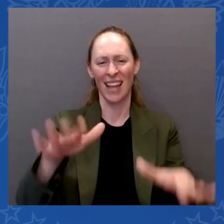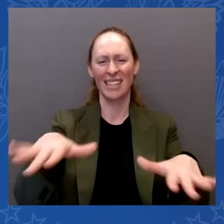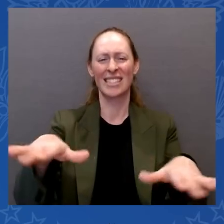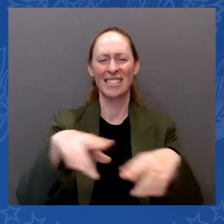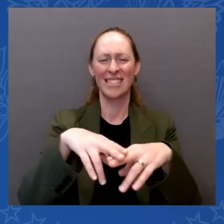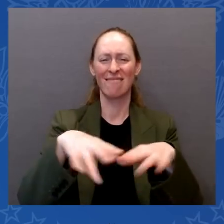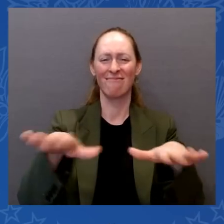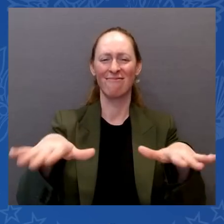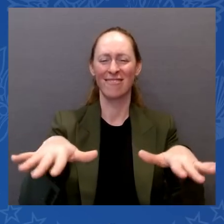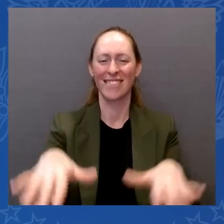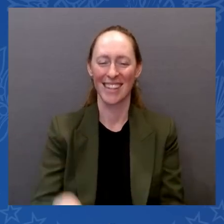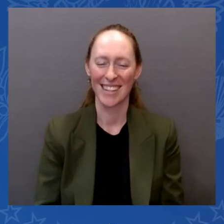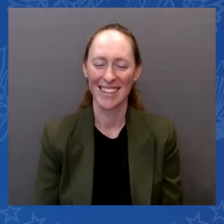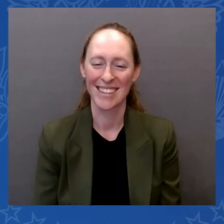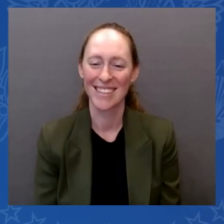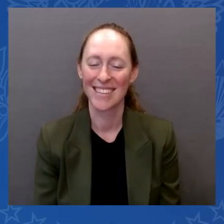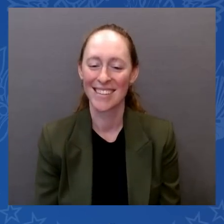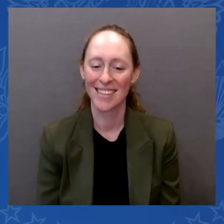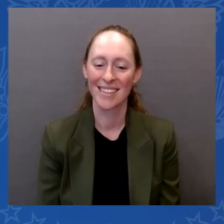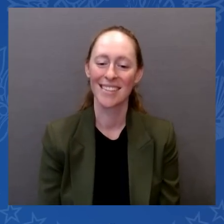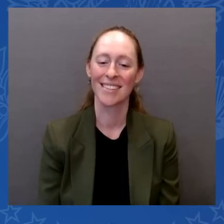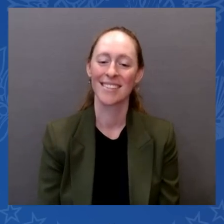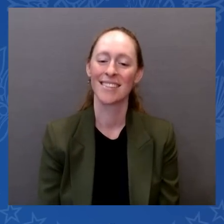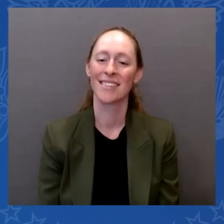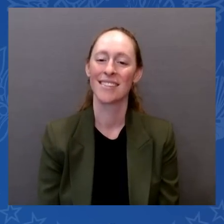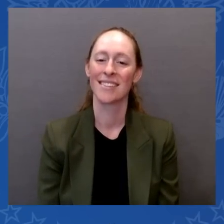The President: I think you can do anything. That was impressive.